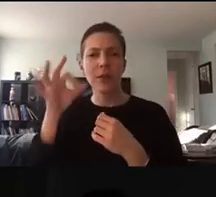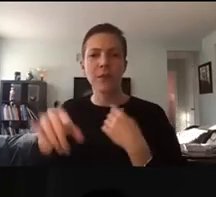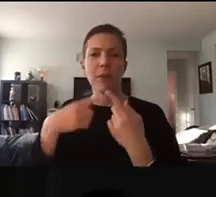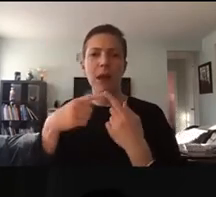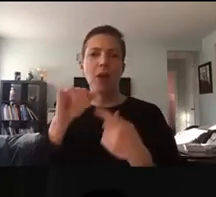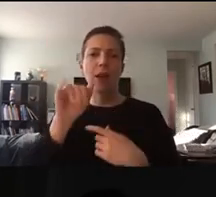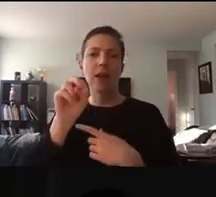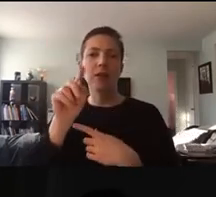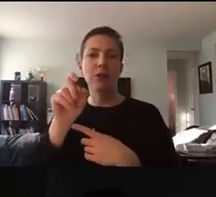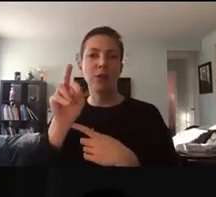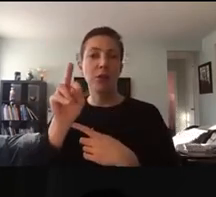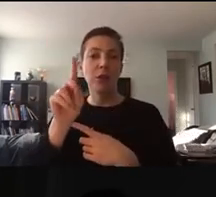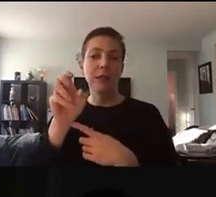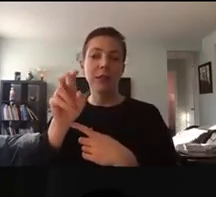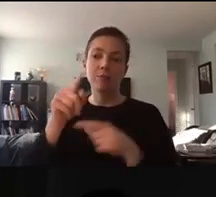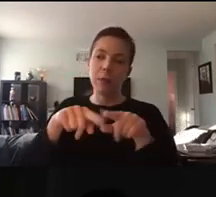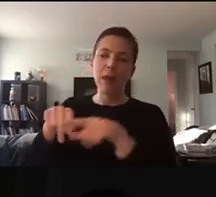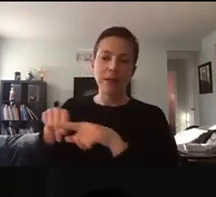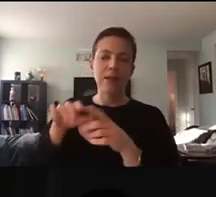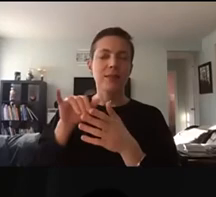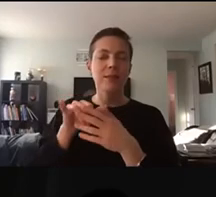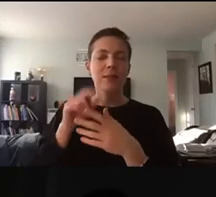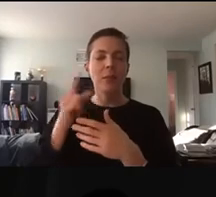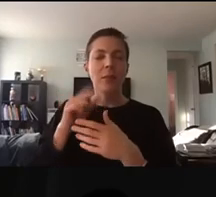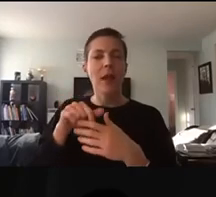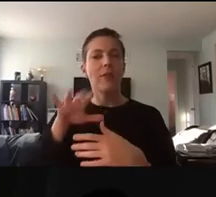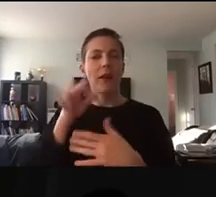but the idea of the concept of interdependency,